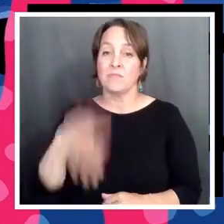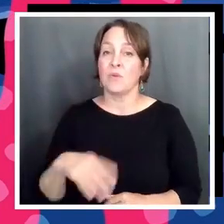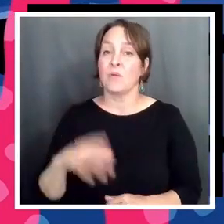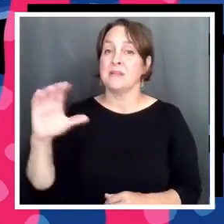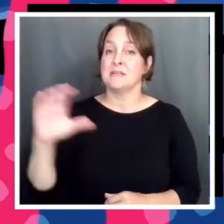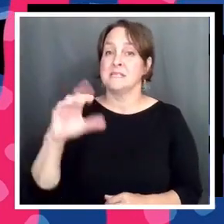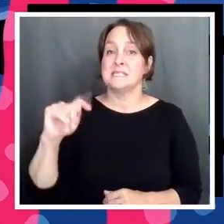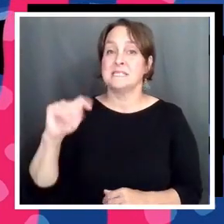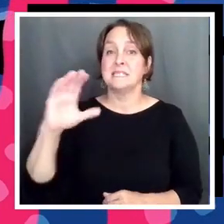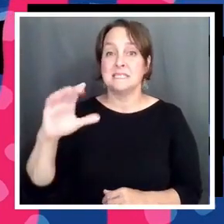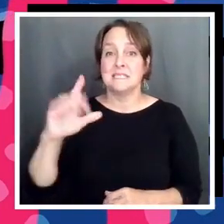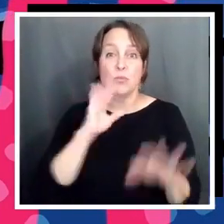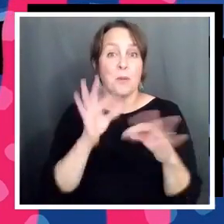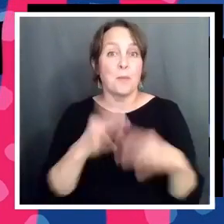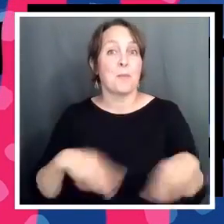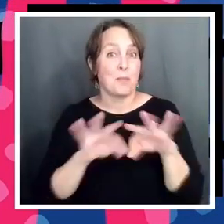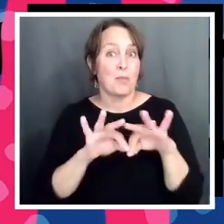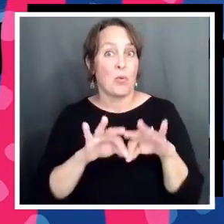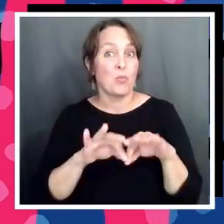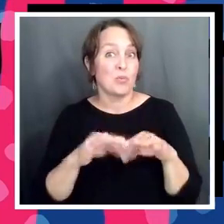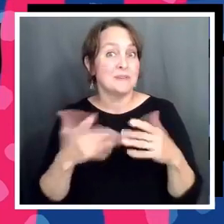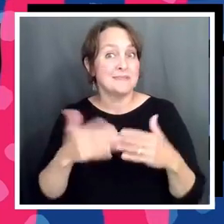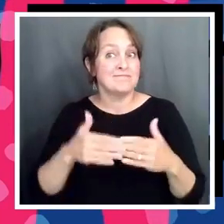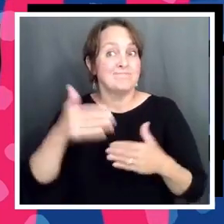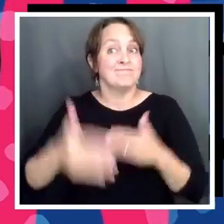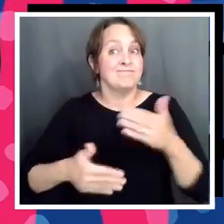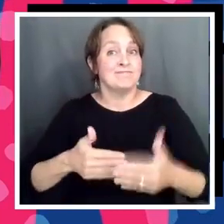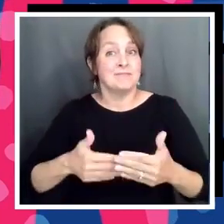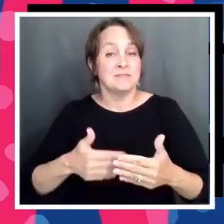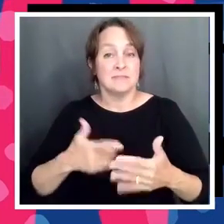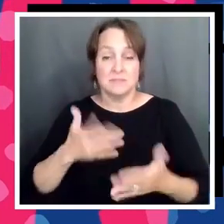CREDIT. IT IS CRUCIAL THAT WE GET OUT THE WORD ABOUT THIS IMPORTANT